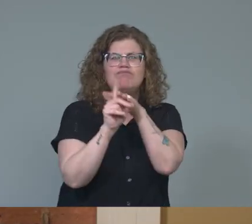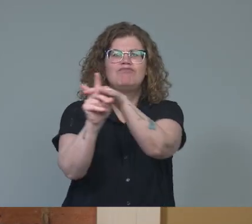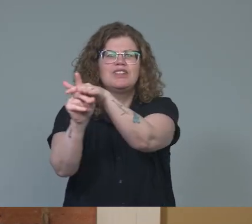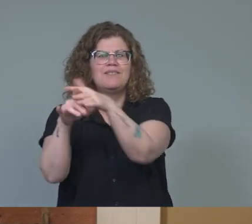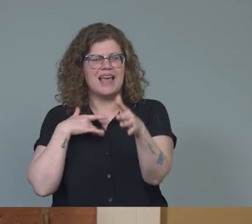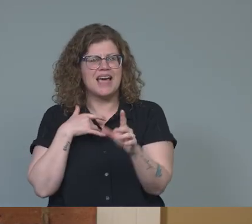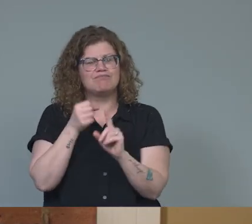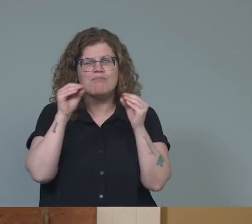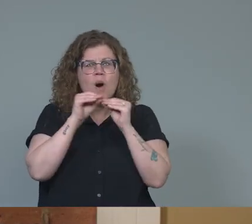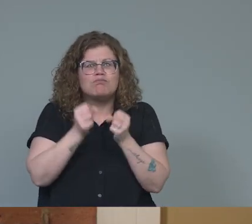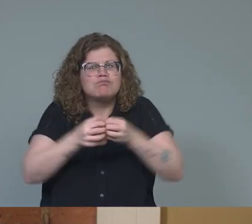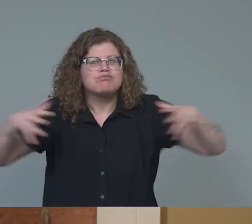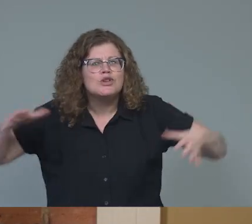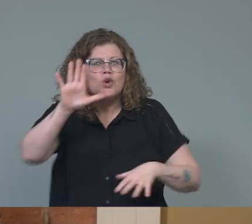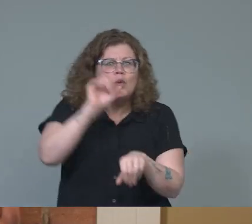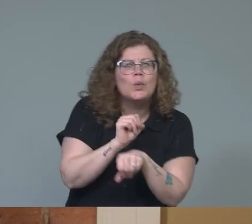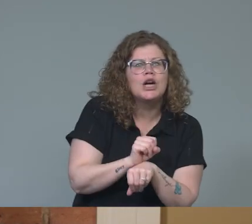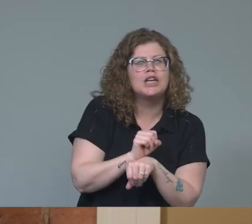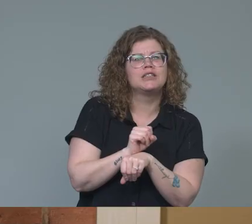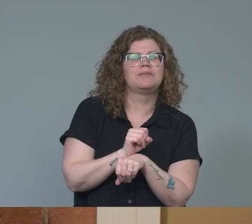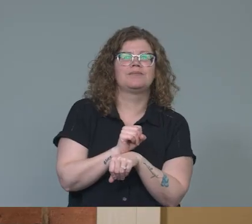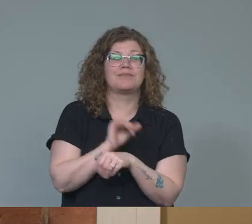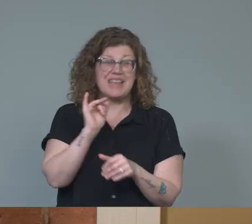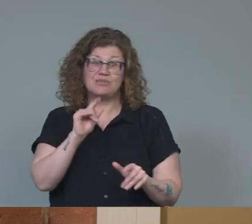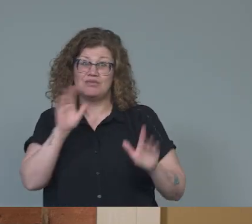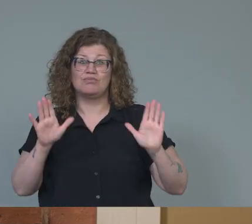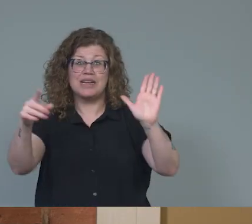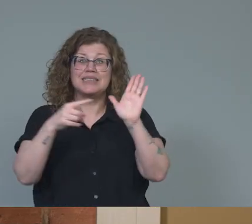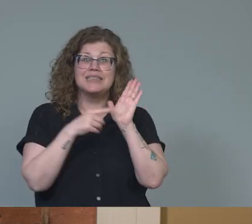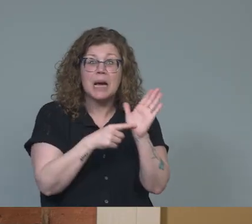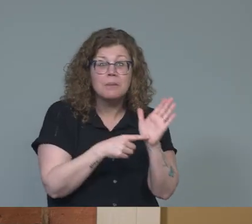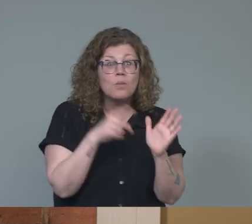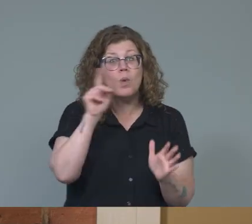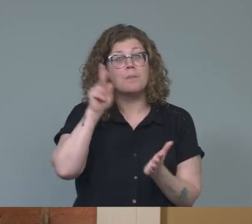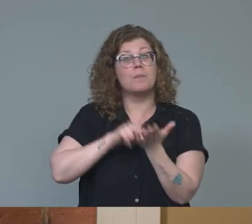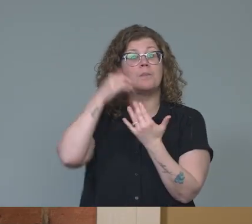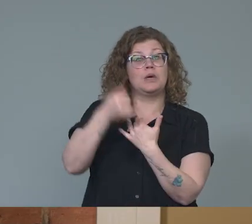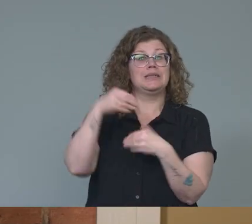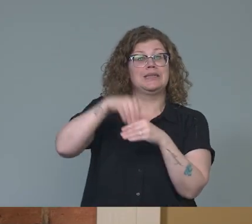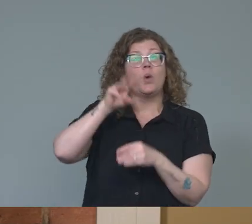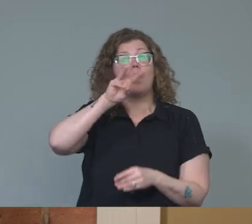the more you partner with other artists or other skilled laborers or other people who work in new ways, the more that will expand